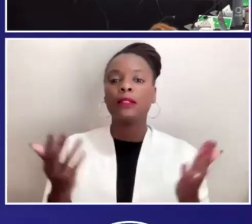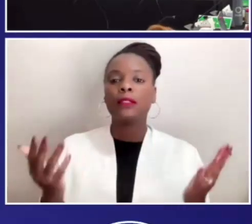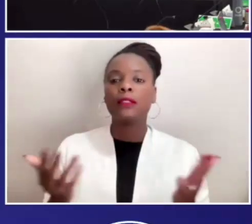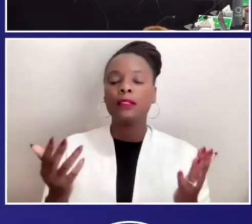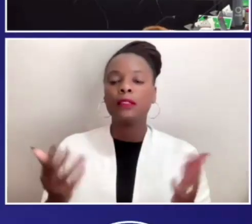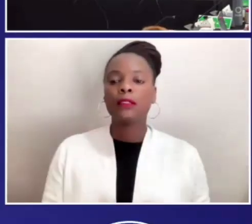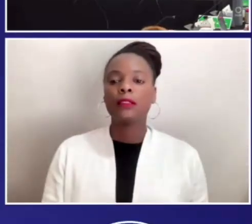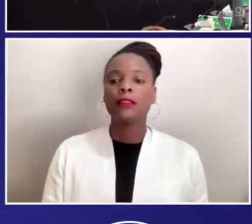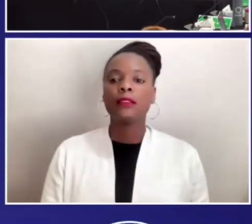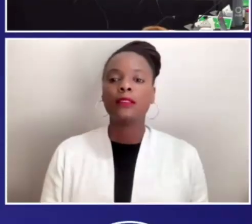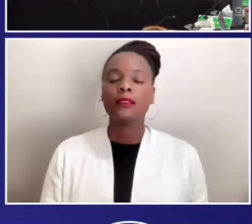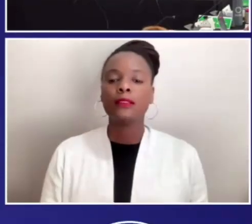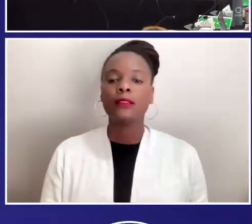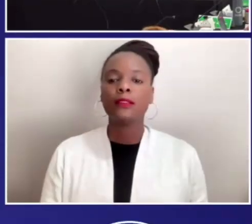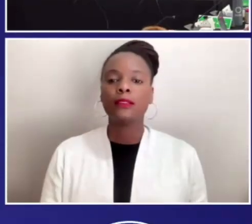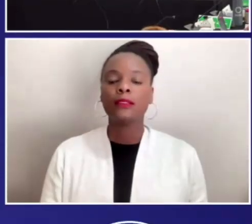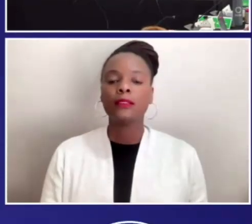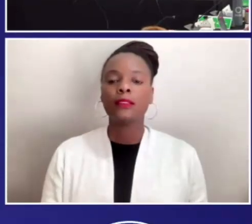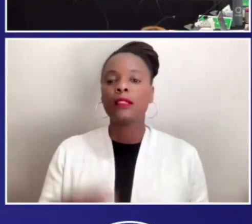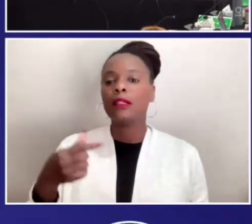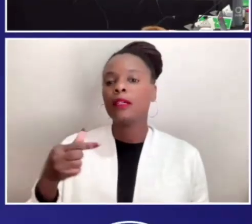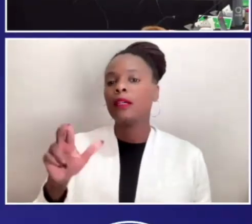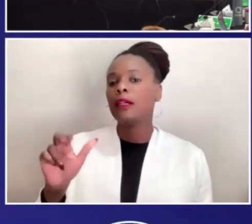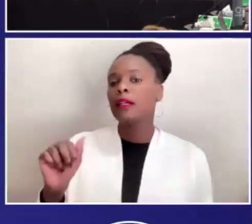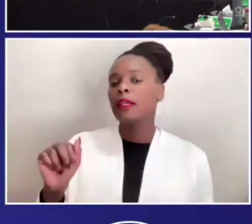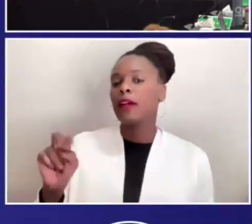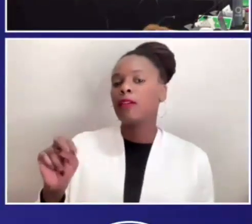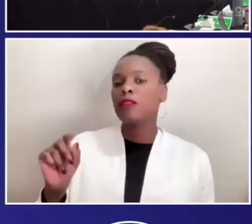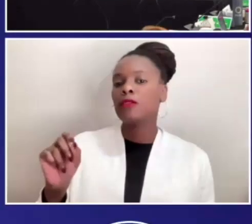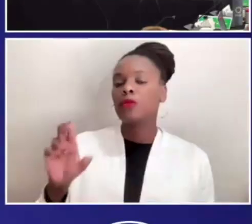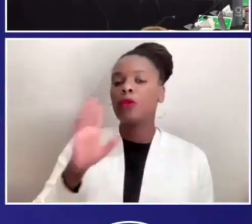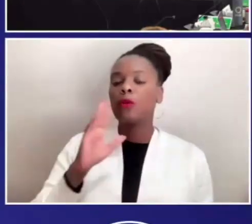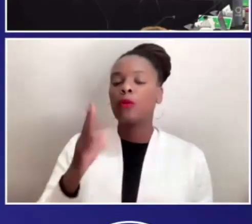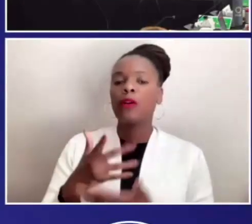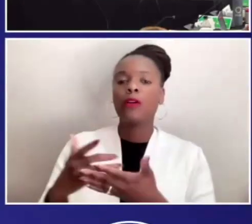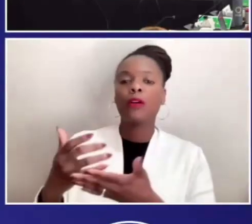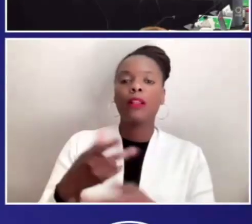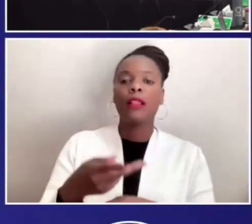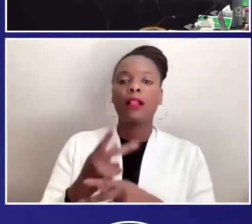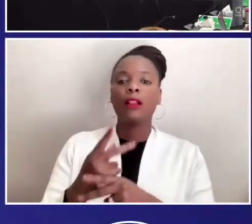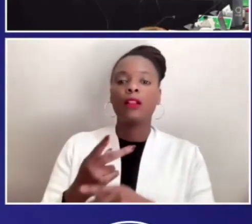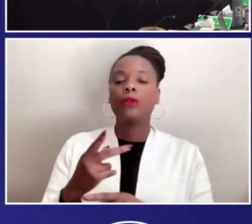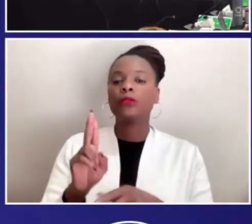a guarantor will continue collecting loans by administrative wage garnishment until